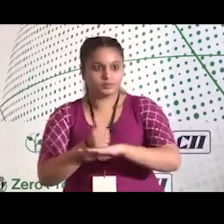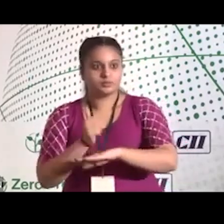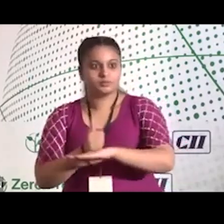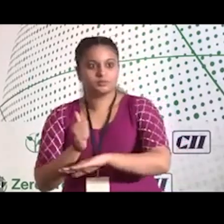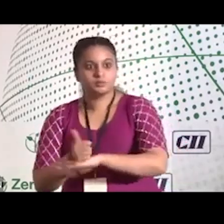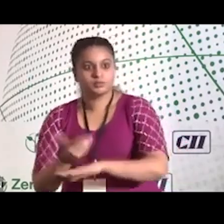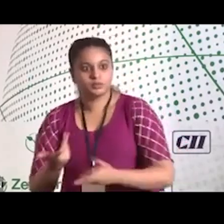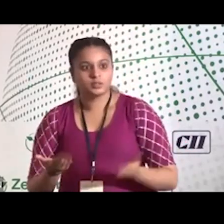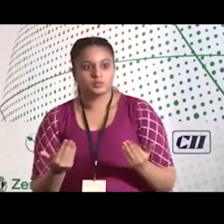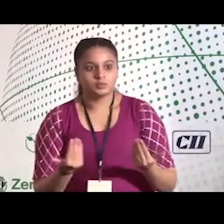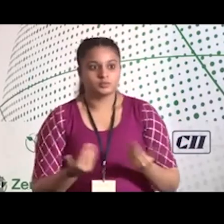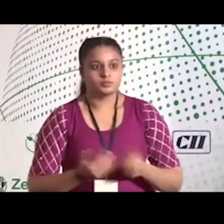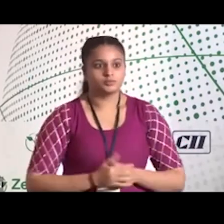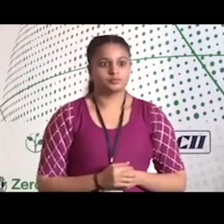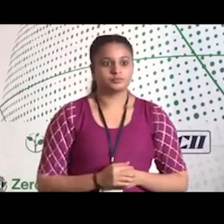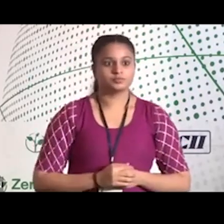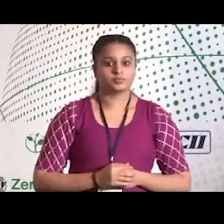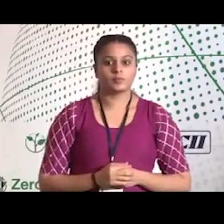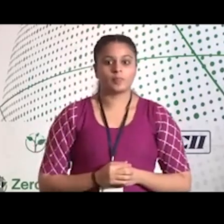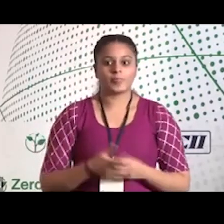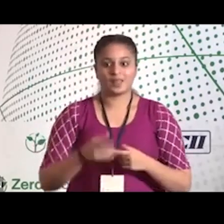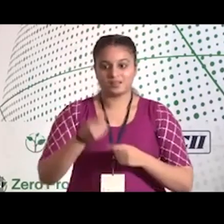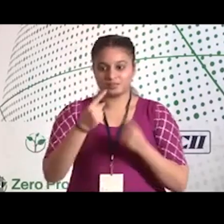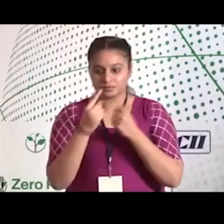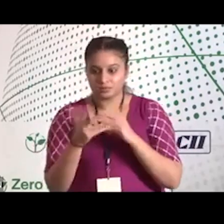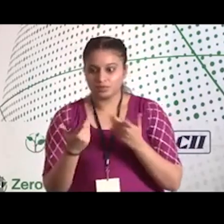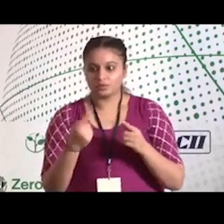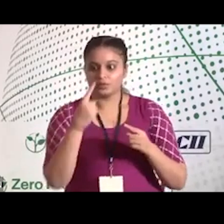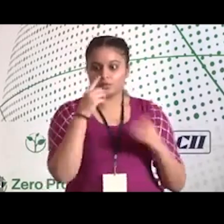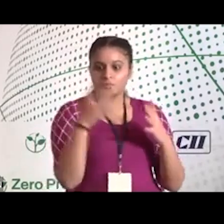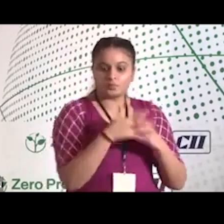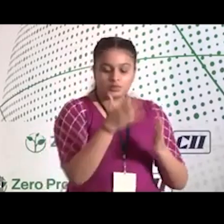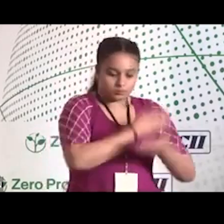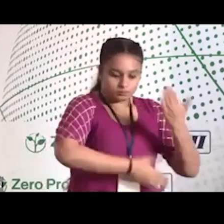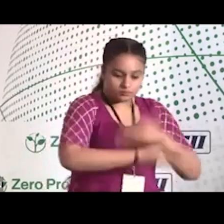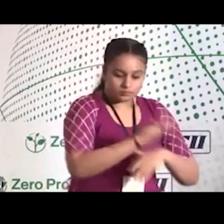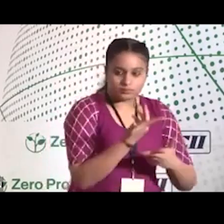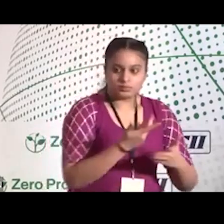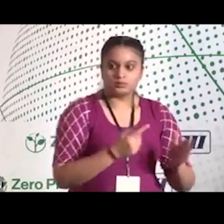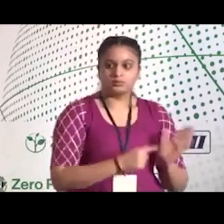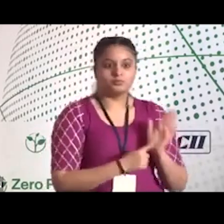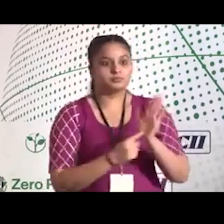Coming forward, talking to young women with disabilities bringing them forward,